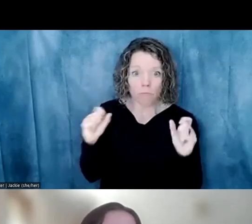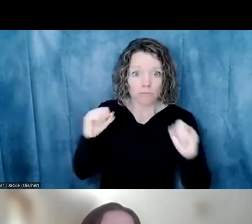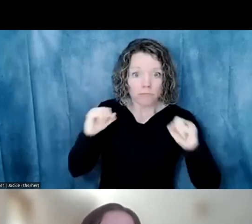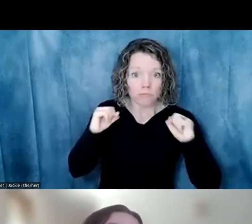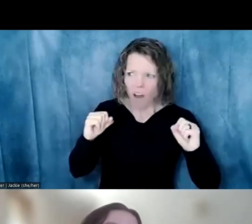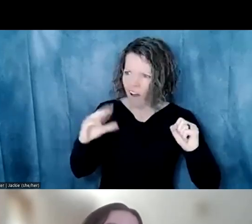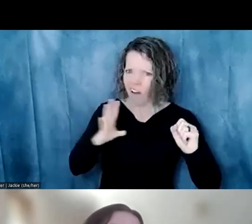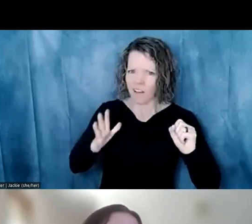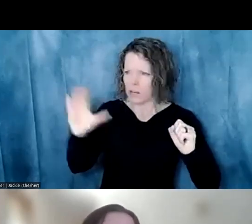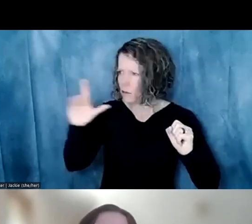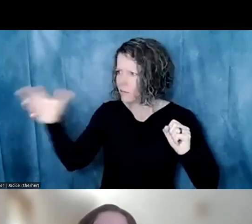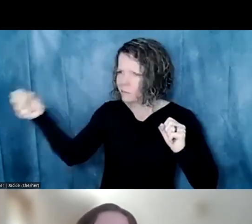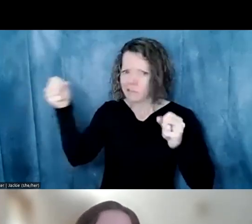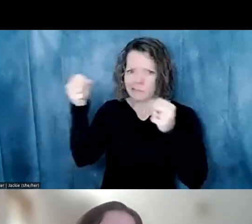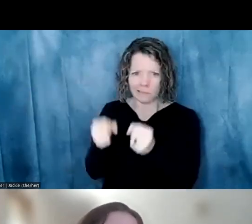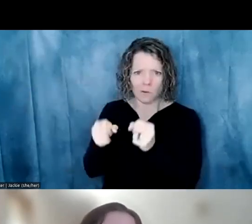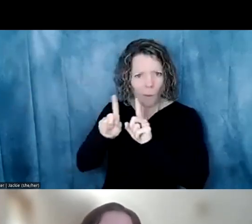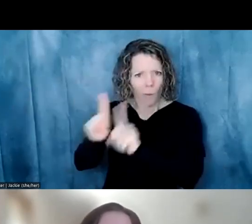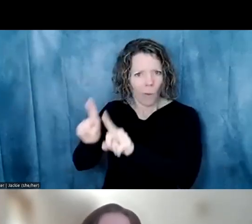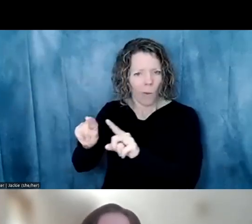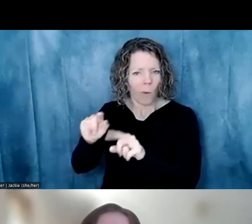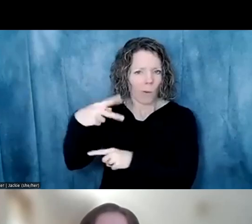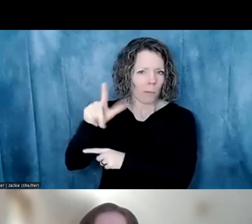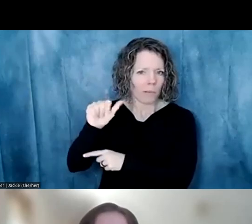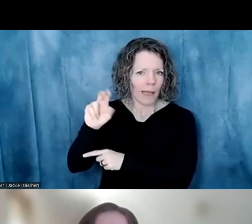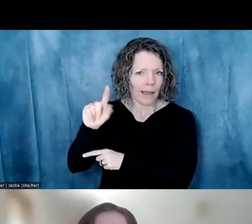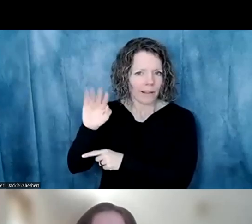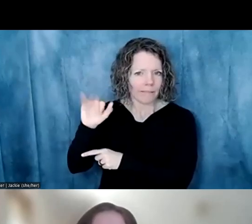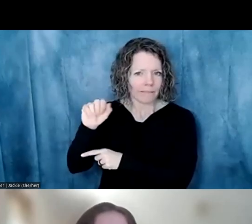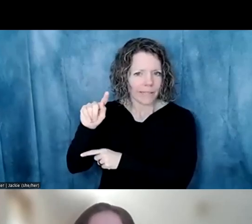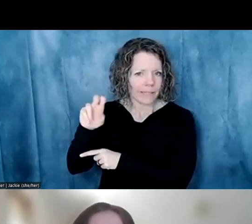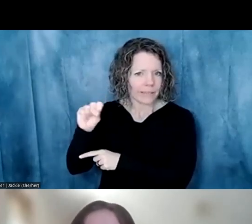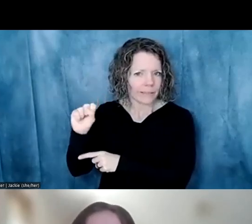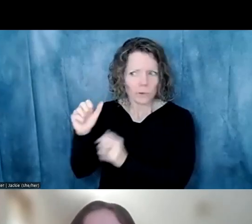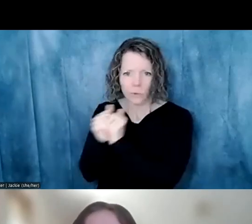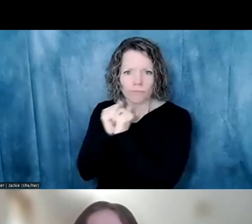to play an instrument, to encourage them, even to play that instrument for others